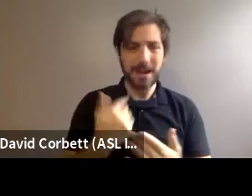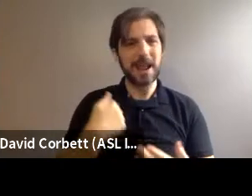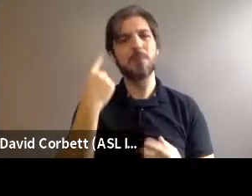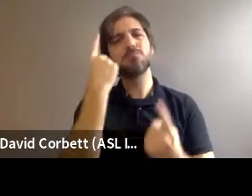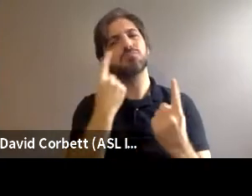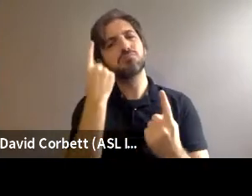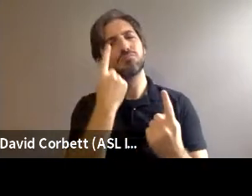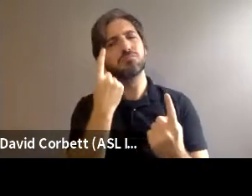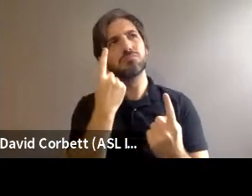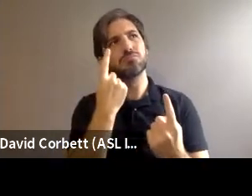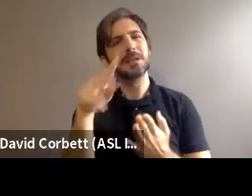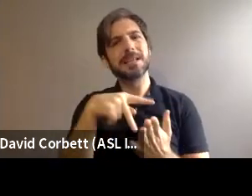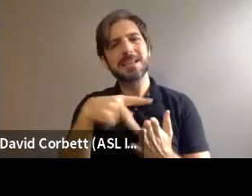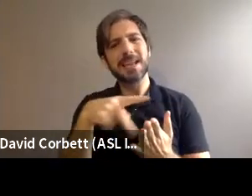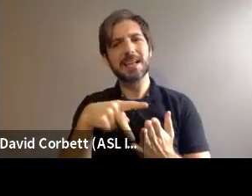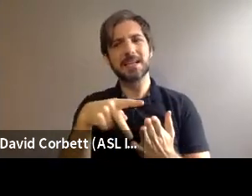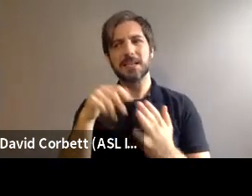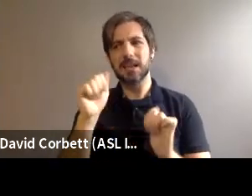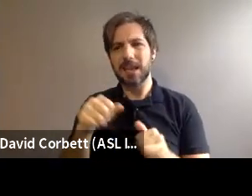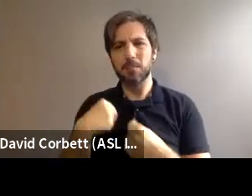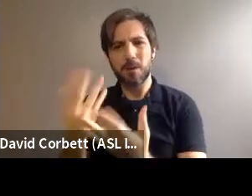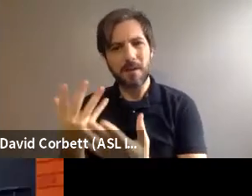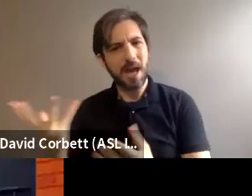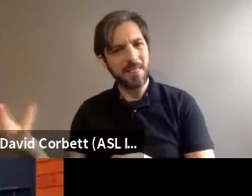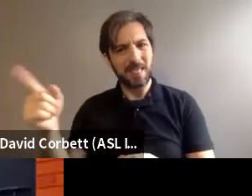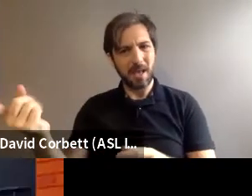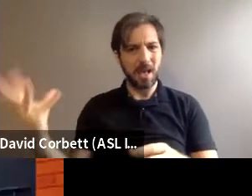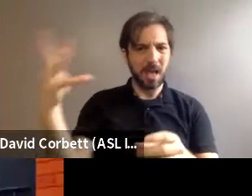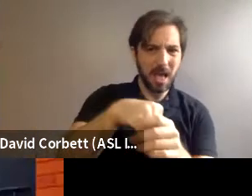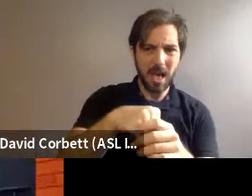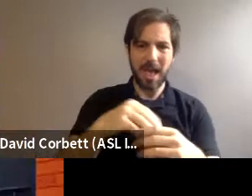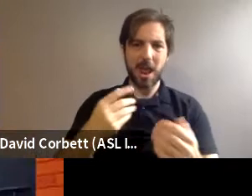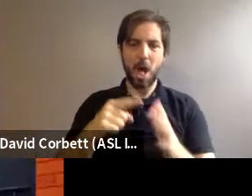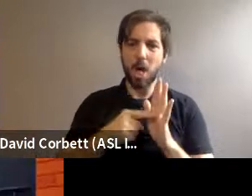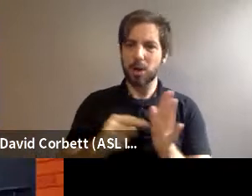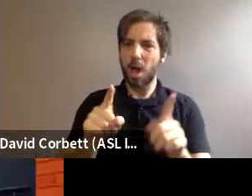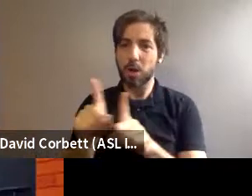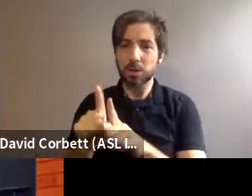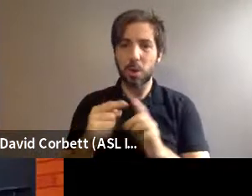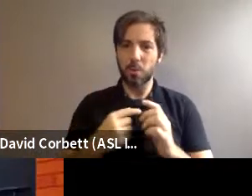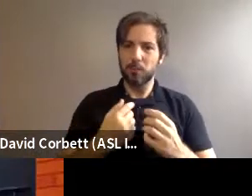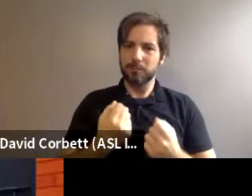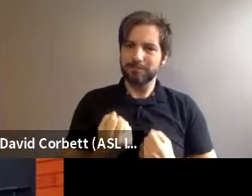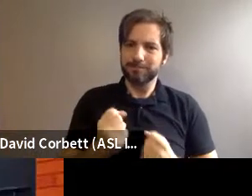them to engage and also promote voter registration. So Founded Dance the Vote with a racially-mixed,